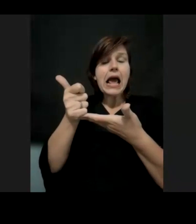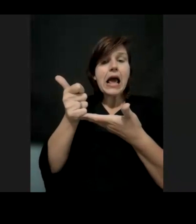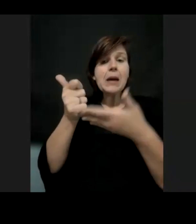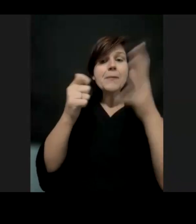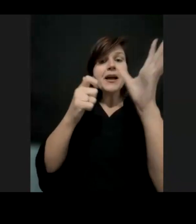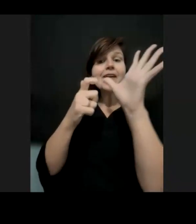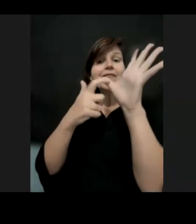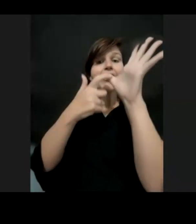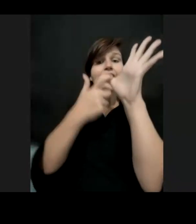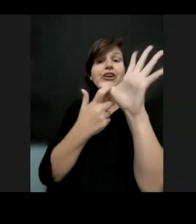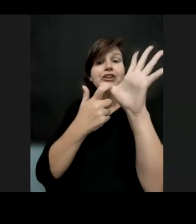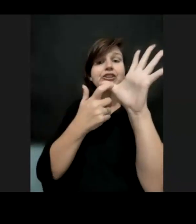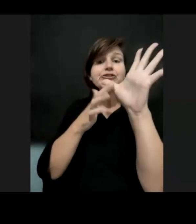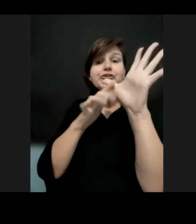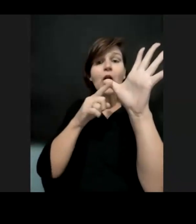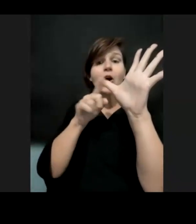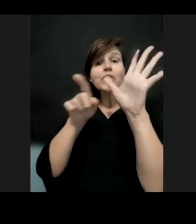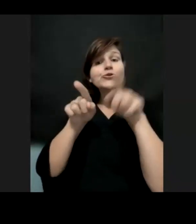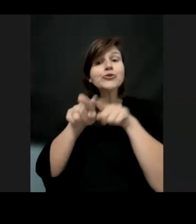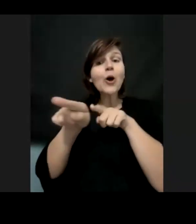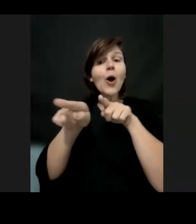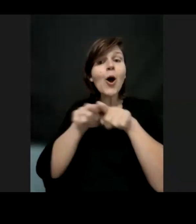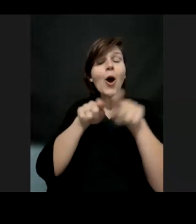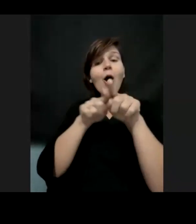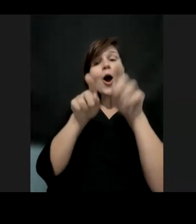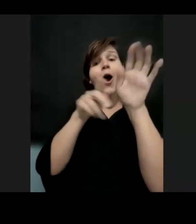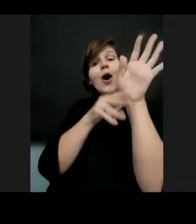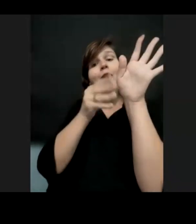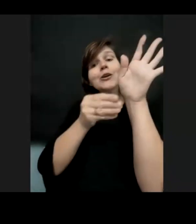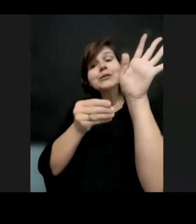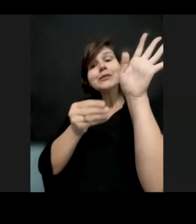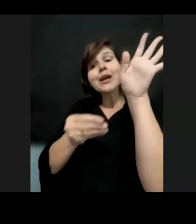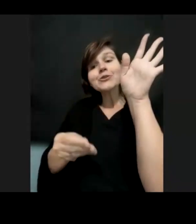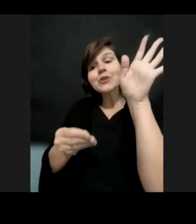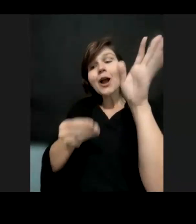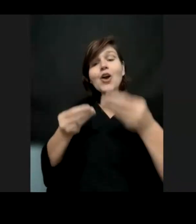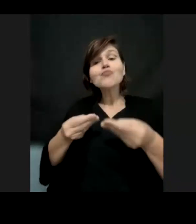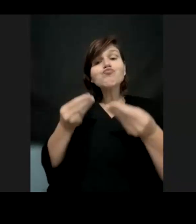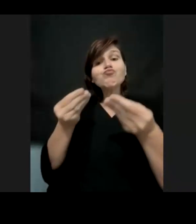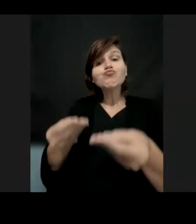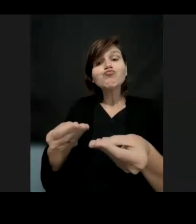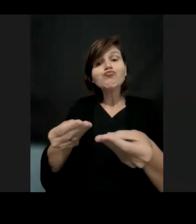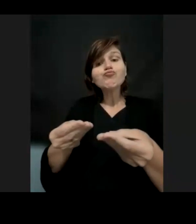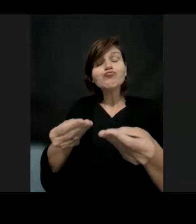so Mr. Socks’s frown can be turned the right way ‘round.